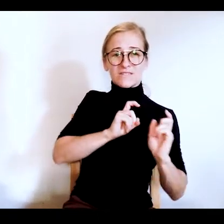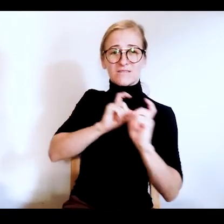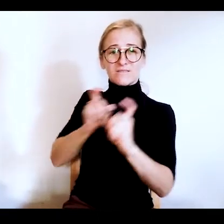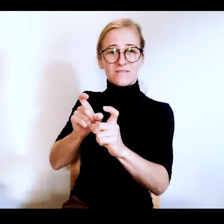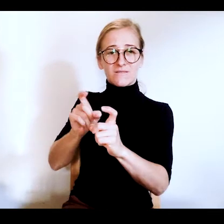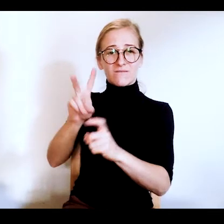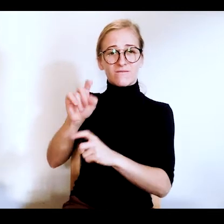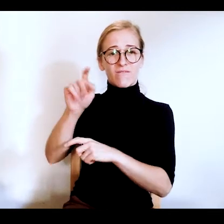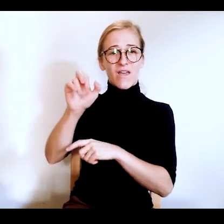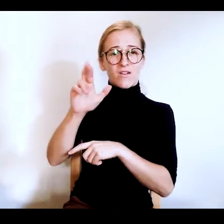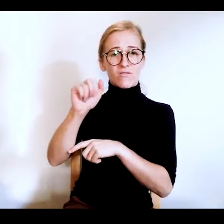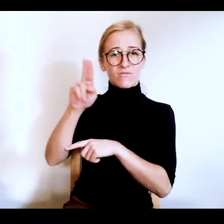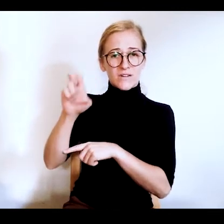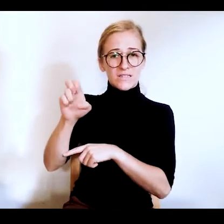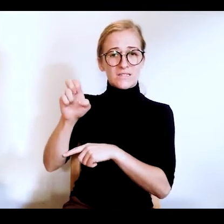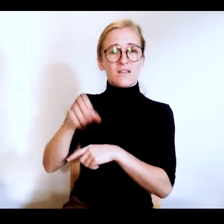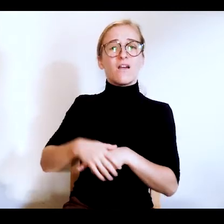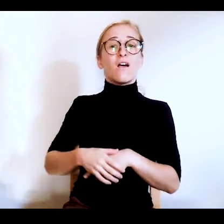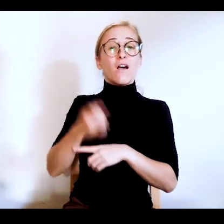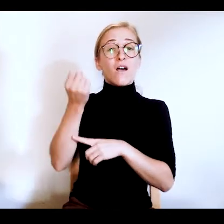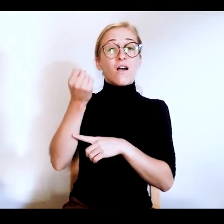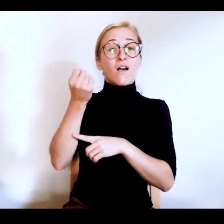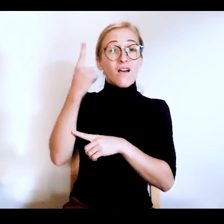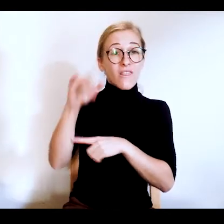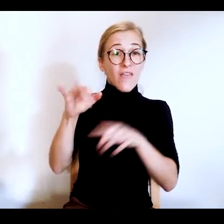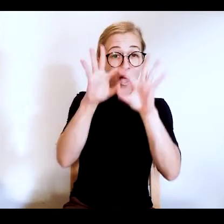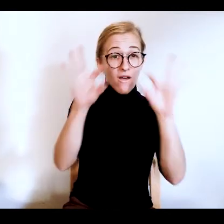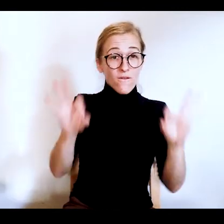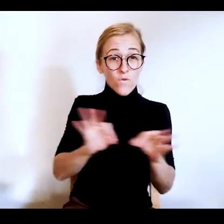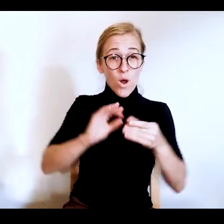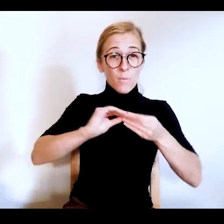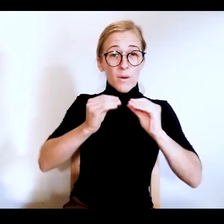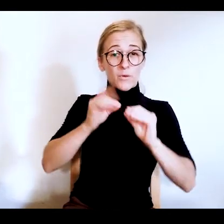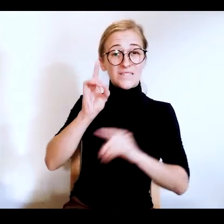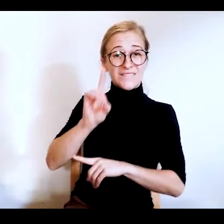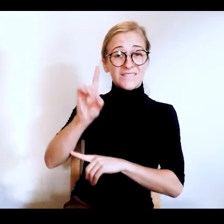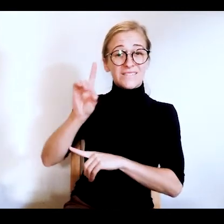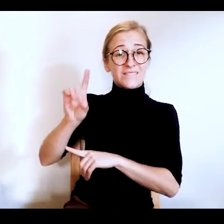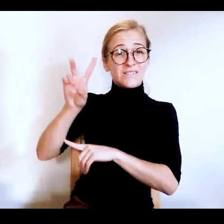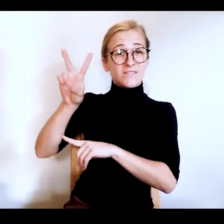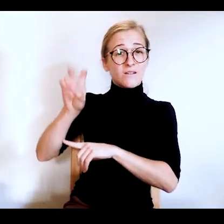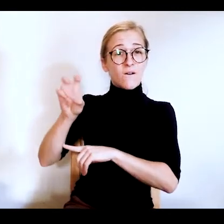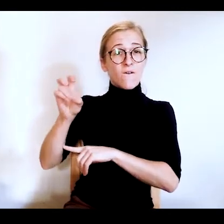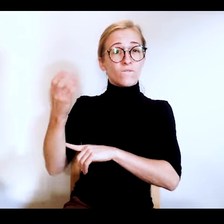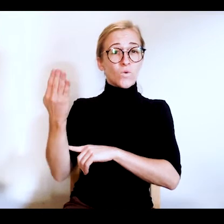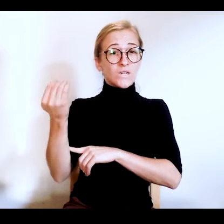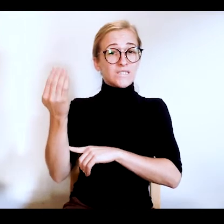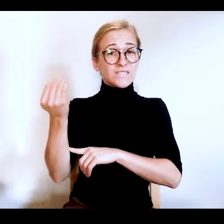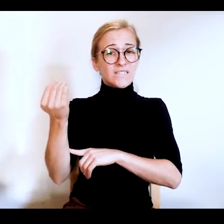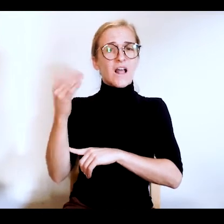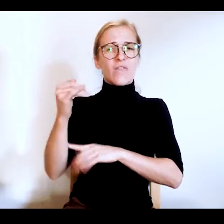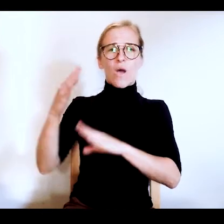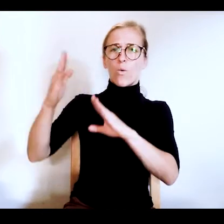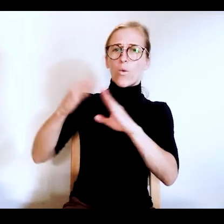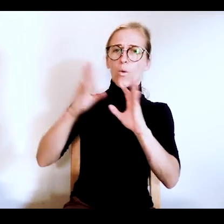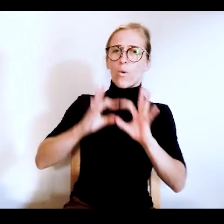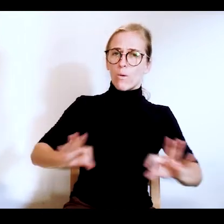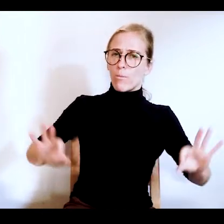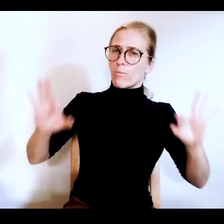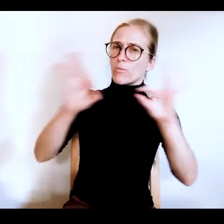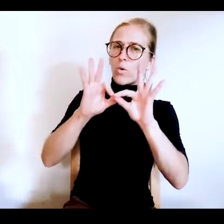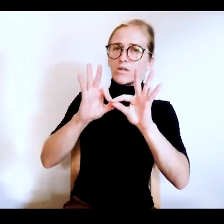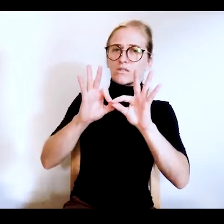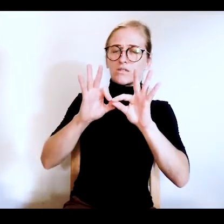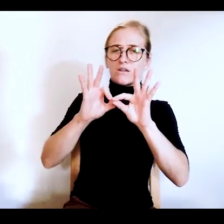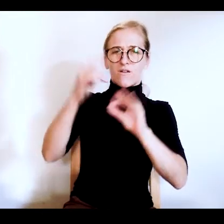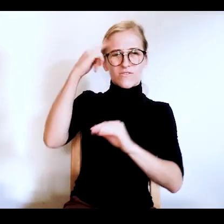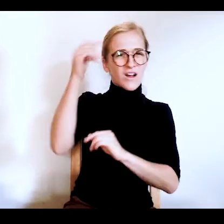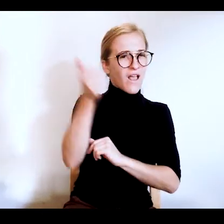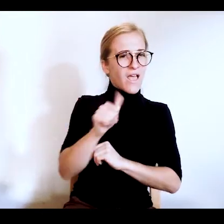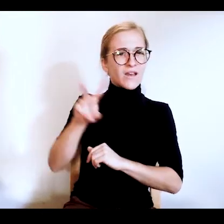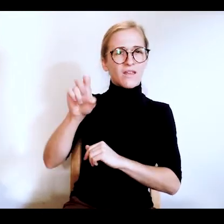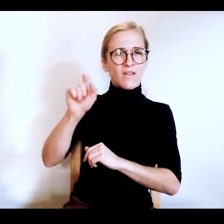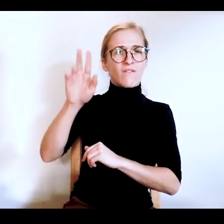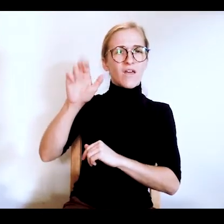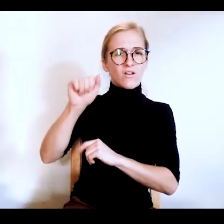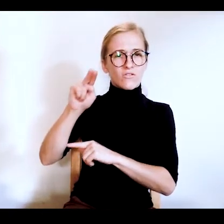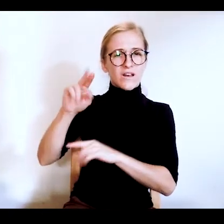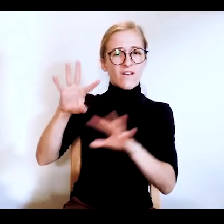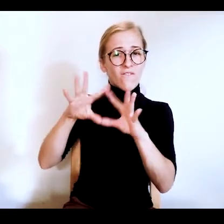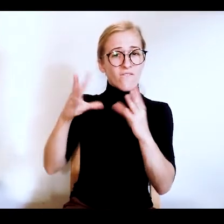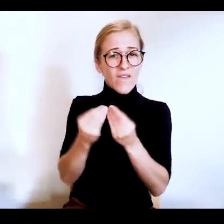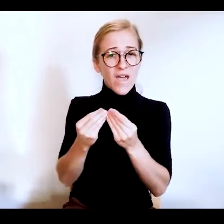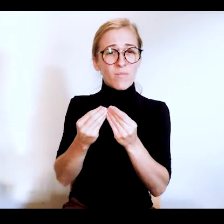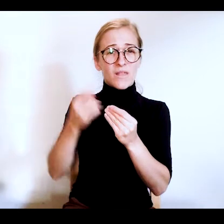which is form DD214 necessary for the veteran family to get benefits.